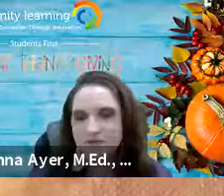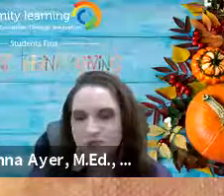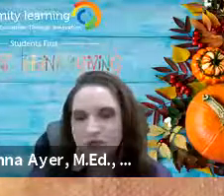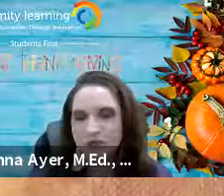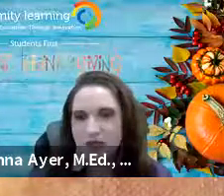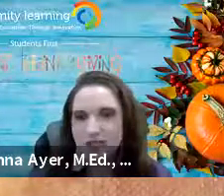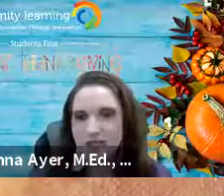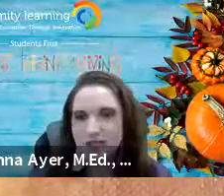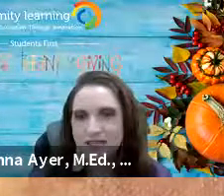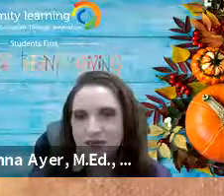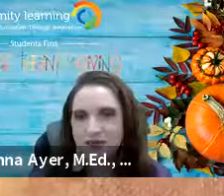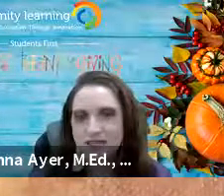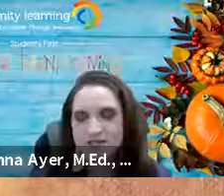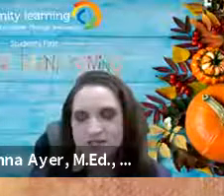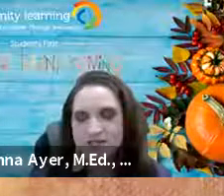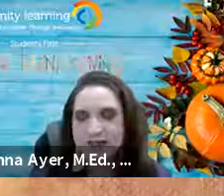So that we can get started with our session.